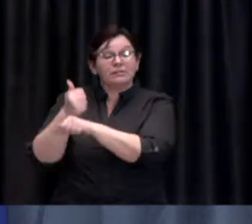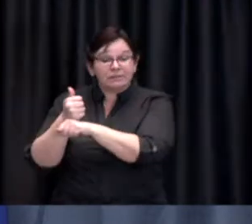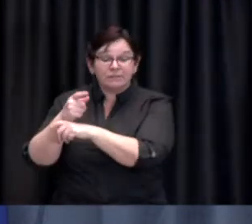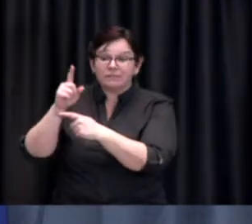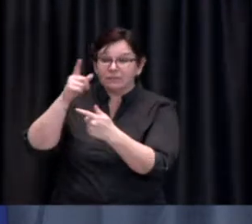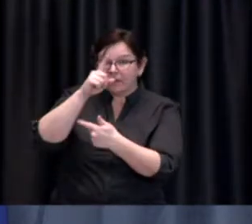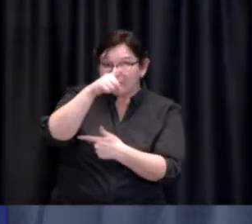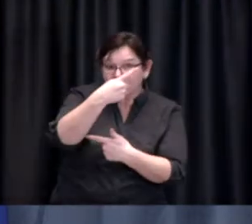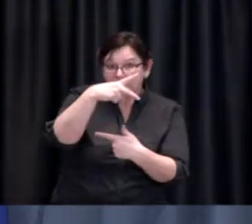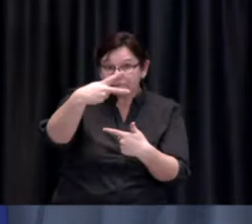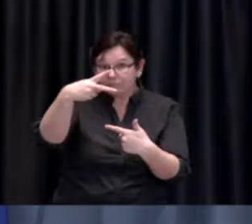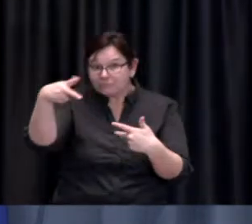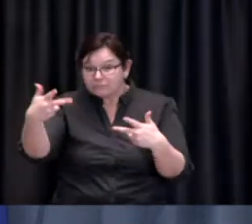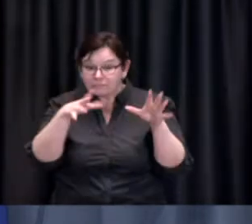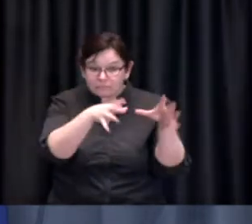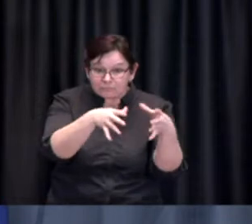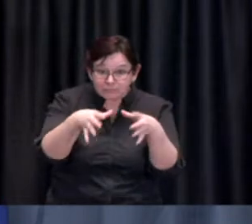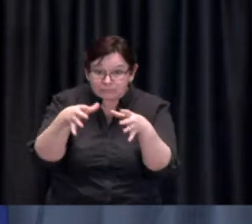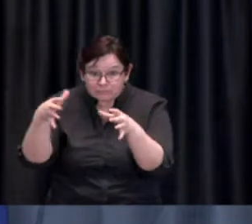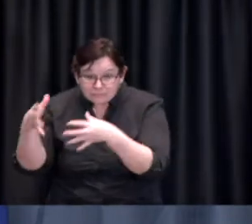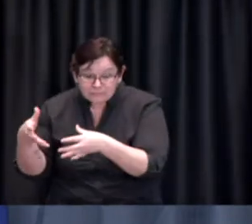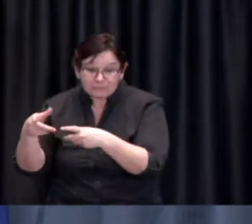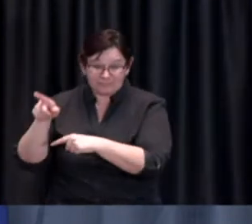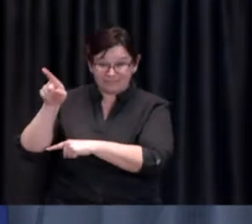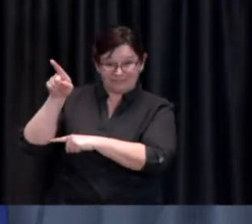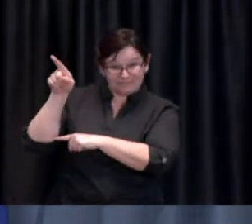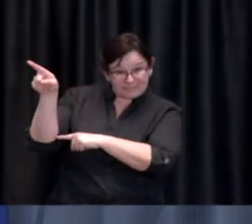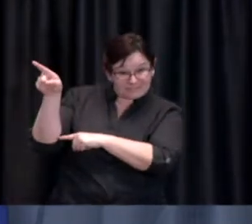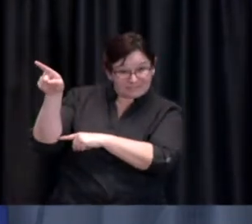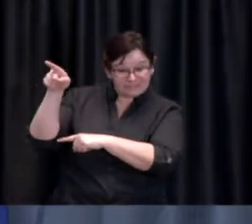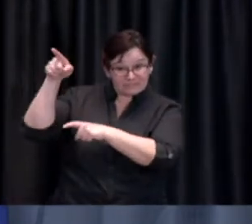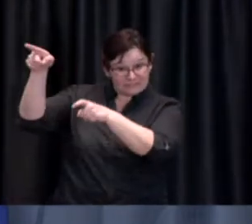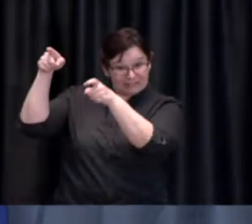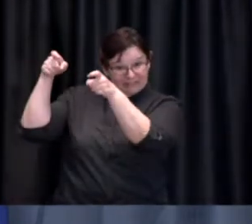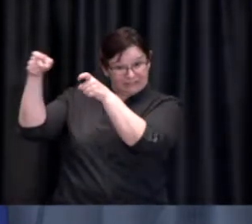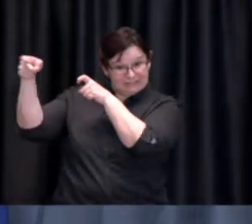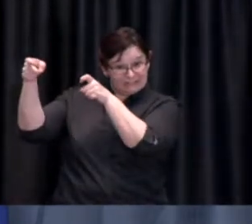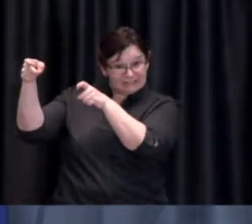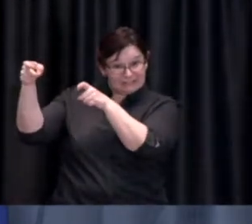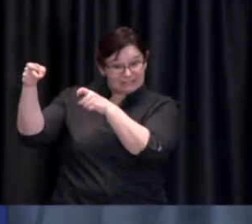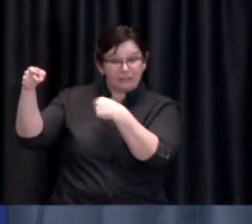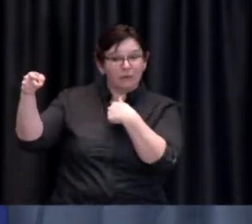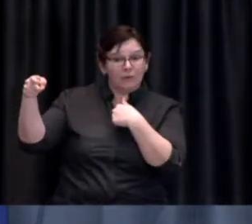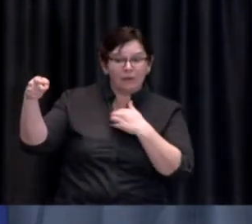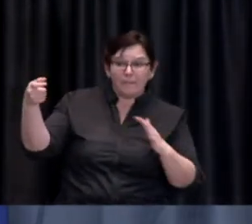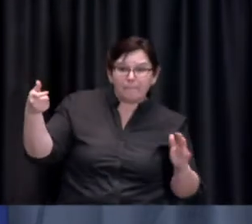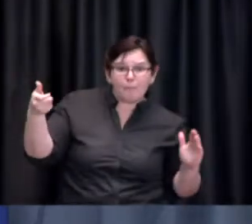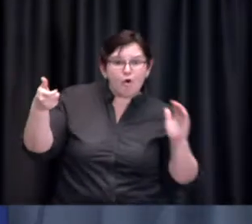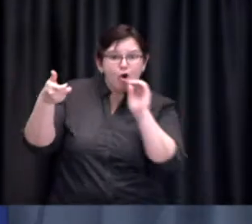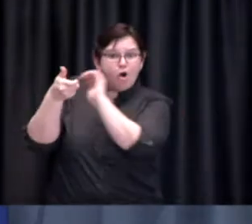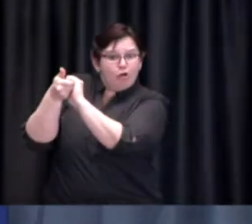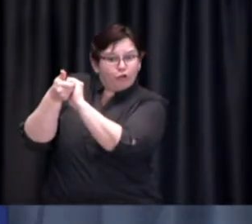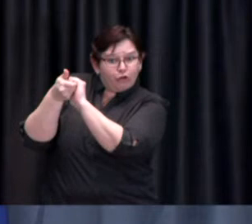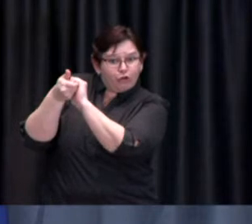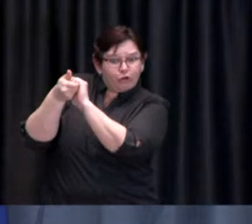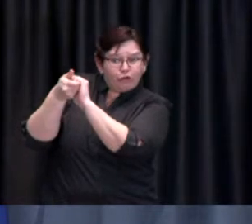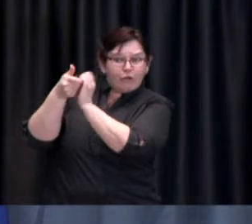So I would say that makes them in effect the managing partners but we are their partners they're the managing partners and we have said all the way along and Chief Pegg has done a